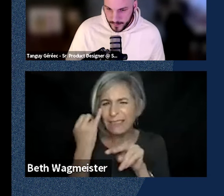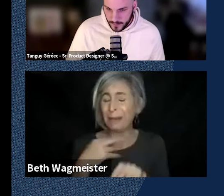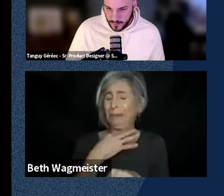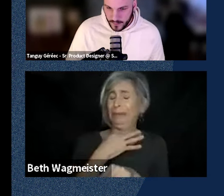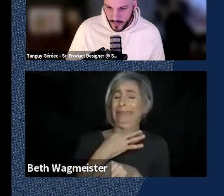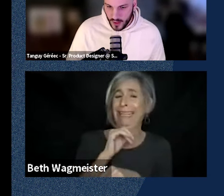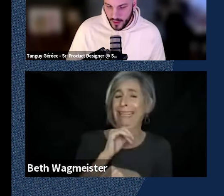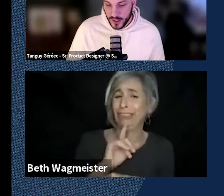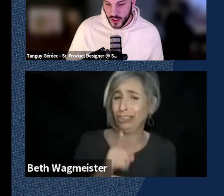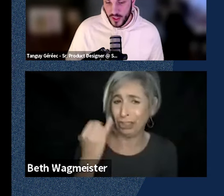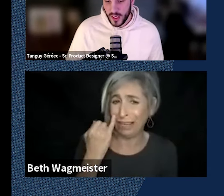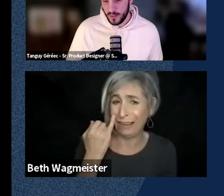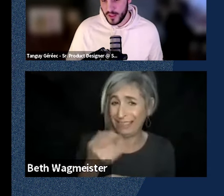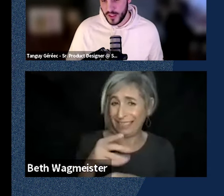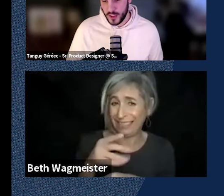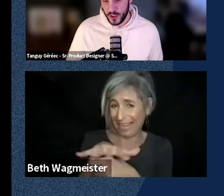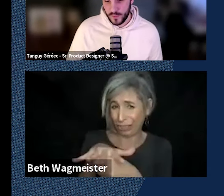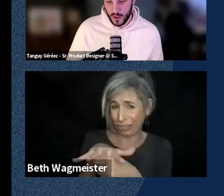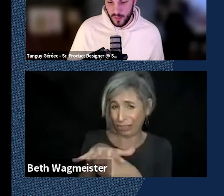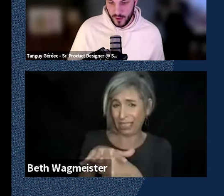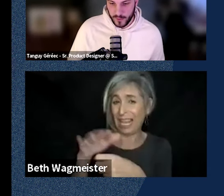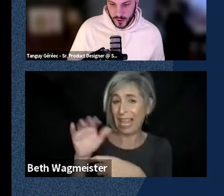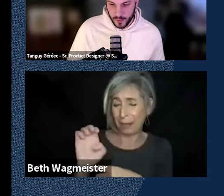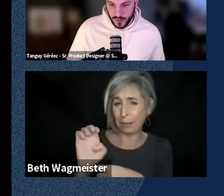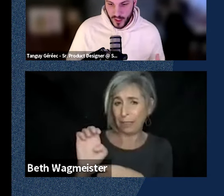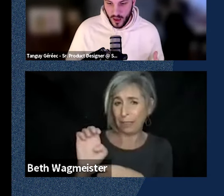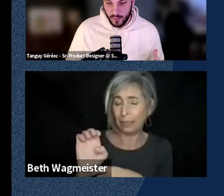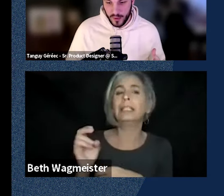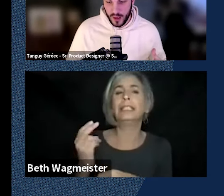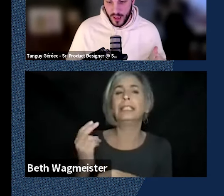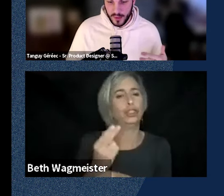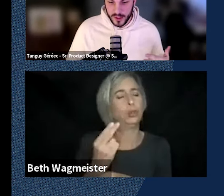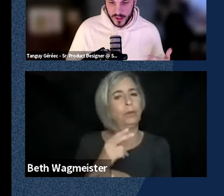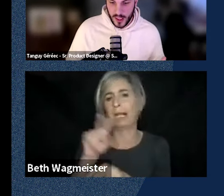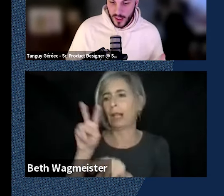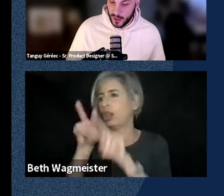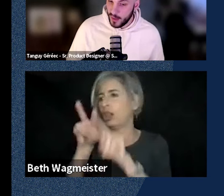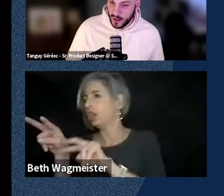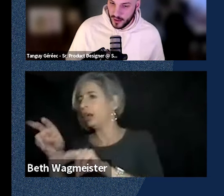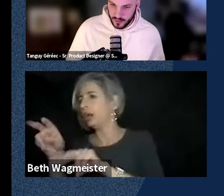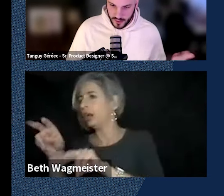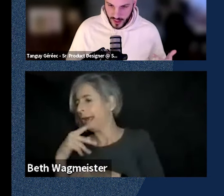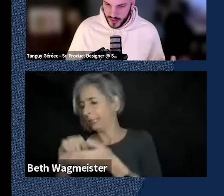"The section element is a useful Landmark for splitting up elements like main", that